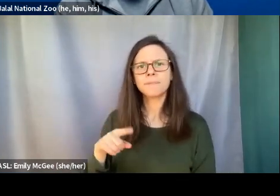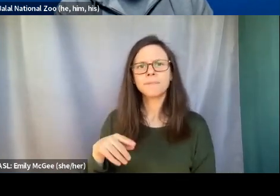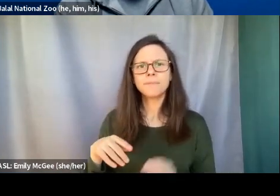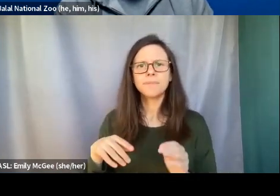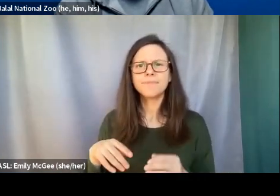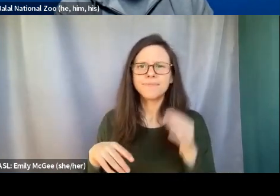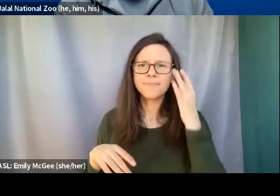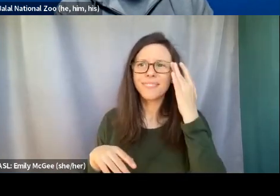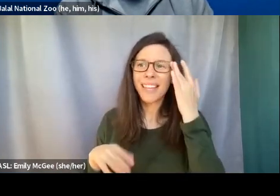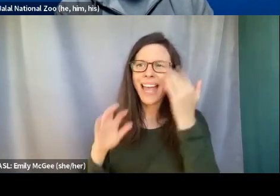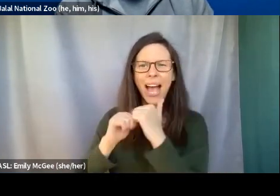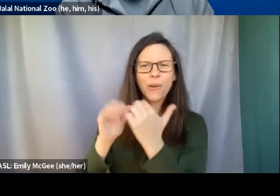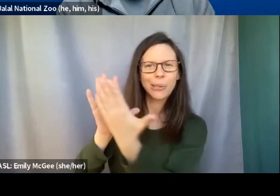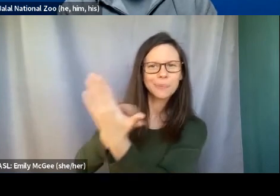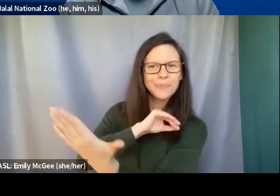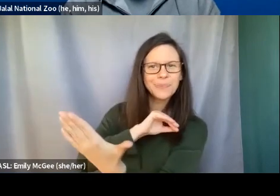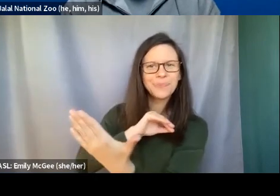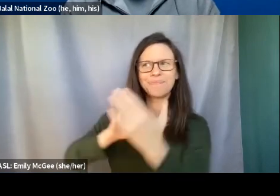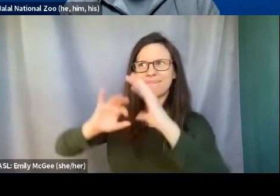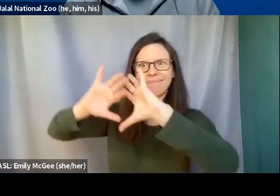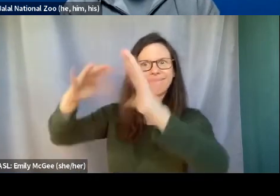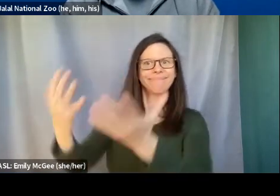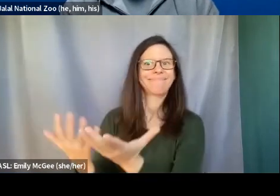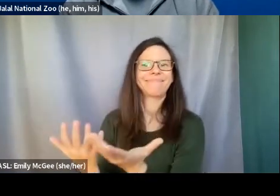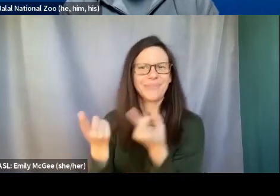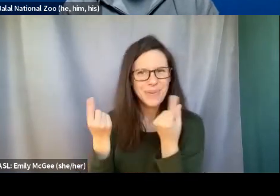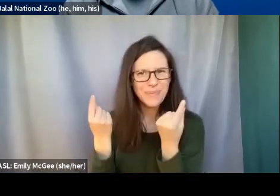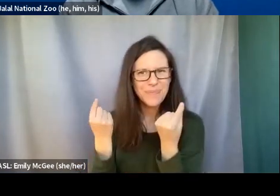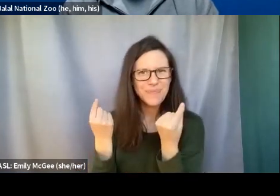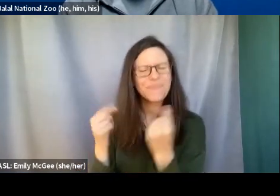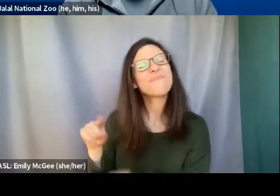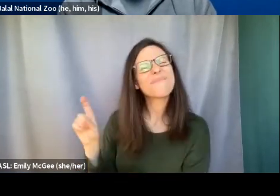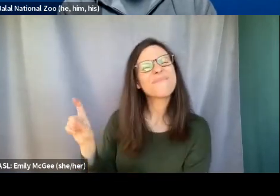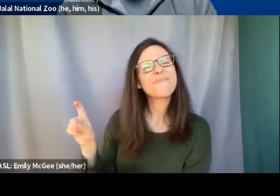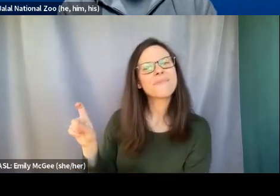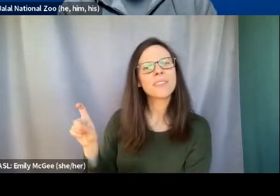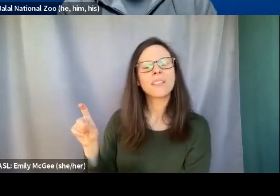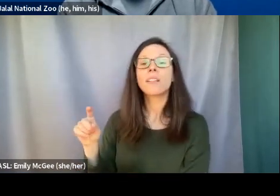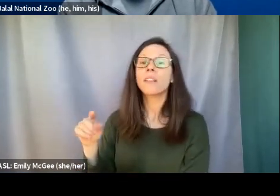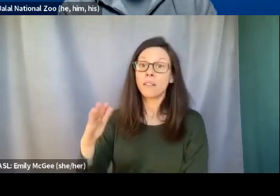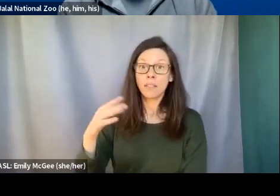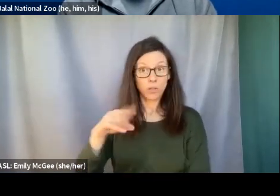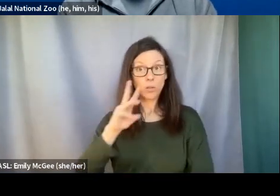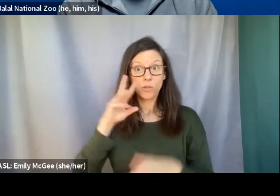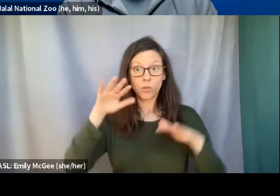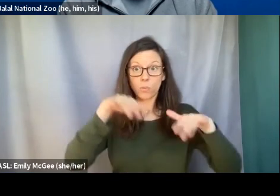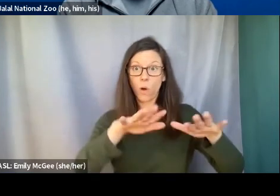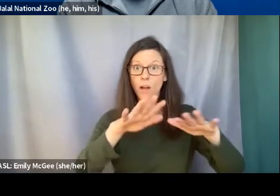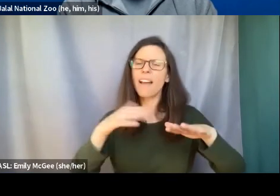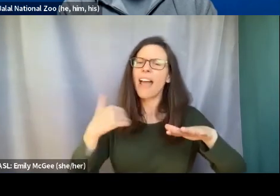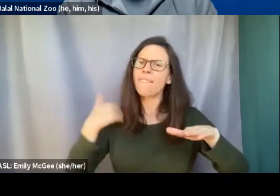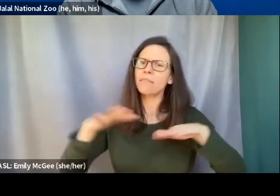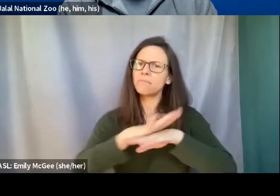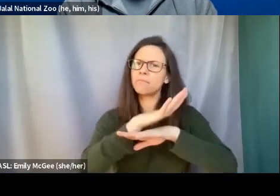systems. Do we and how do we replicate tides at the zoo like we would see tides in the ocean?